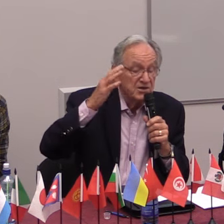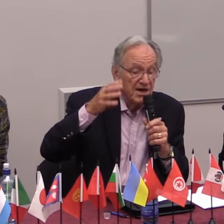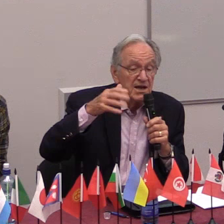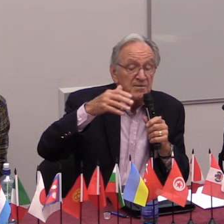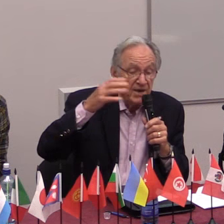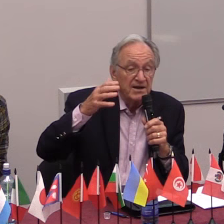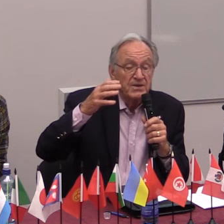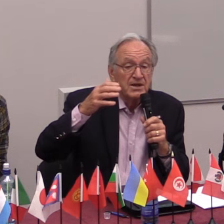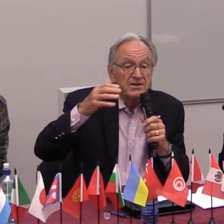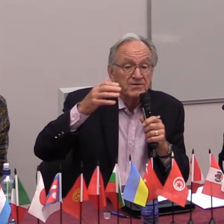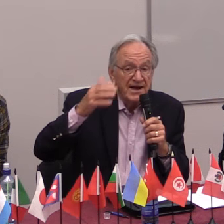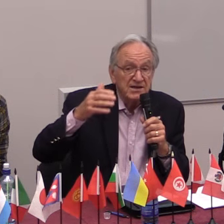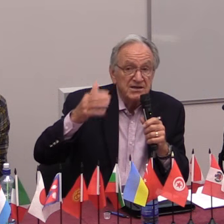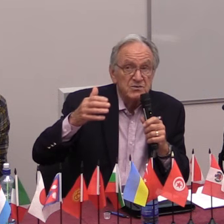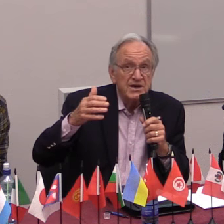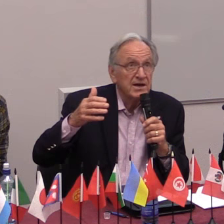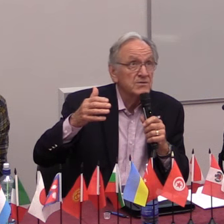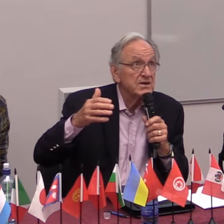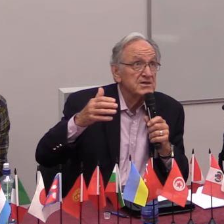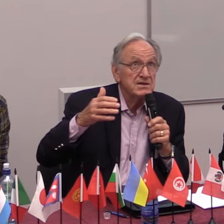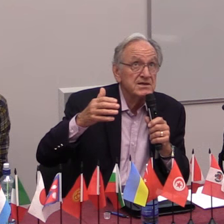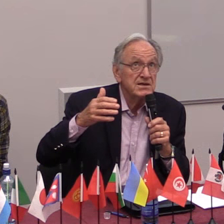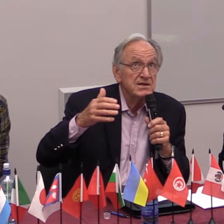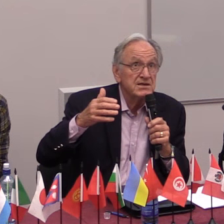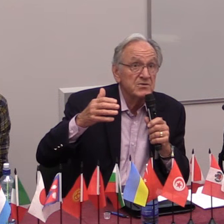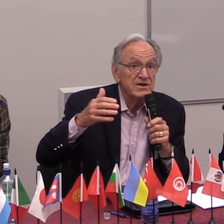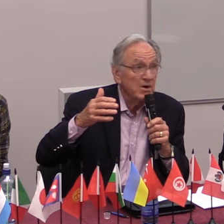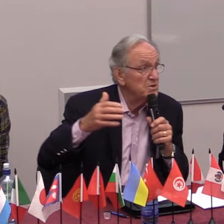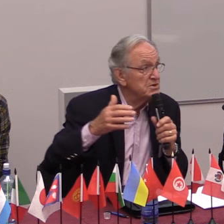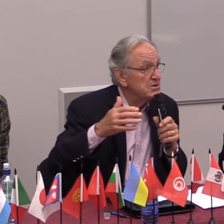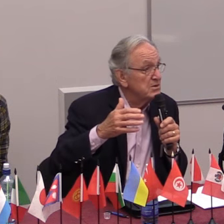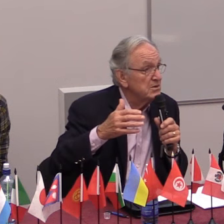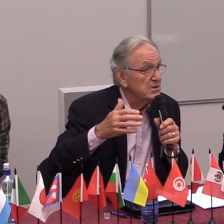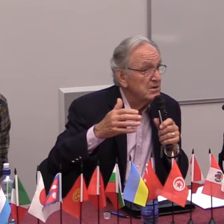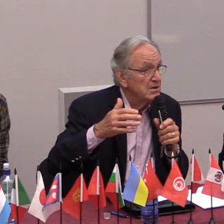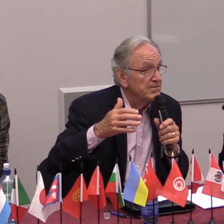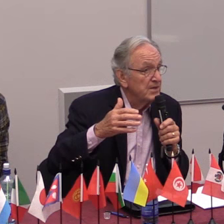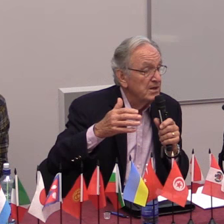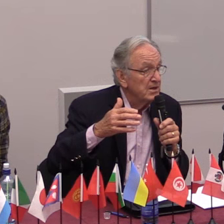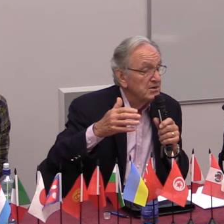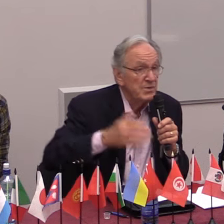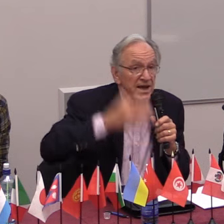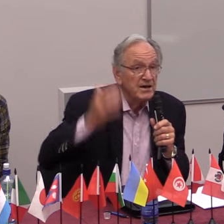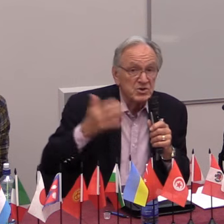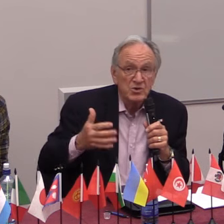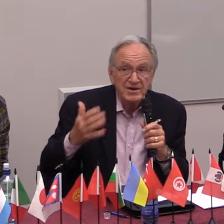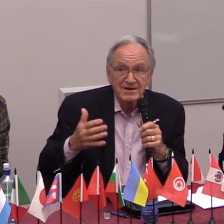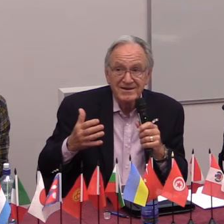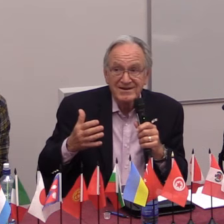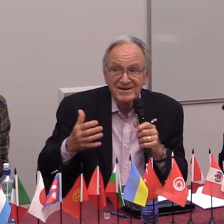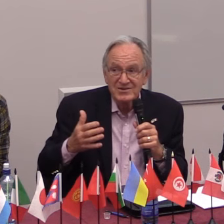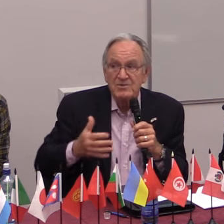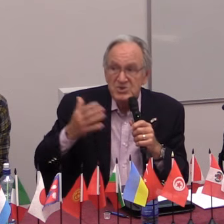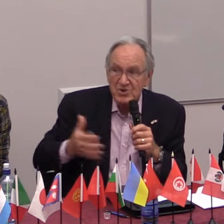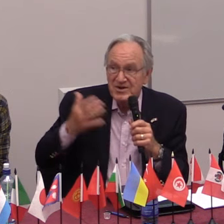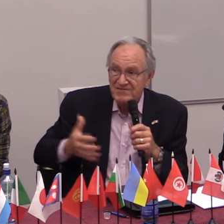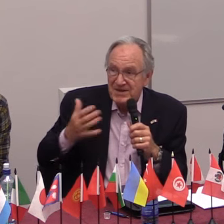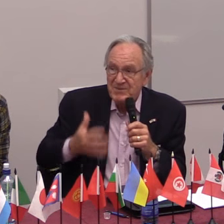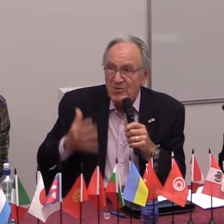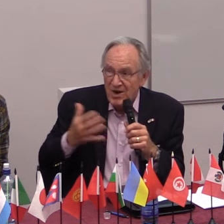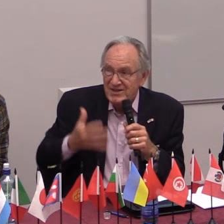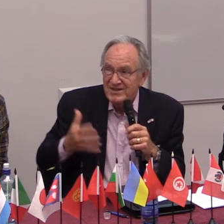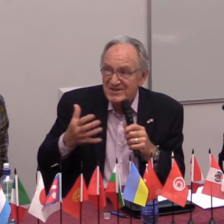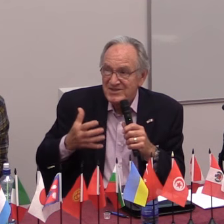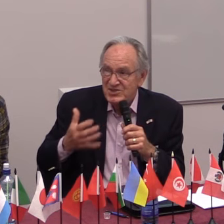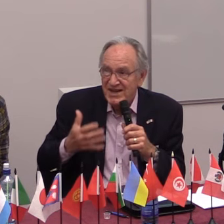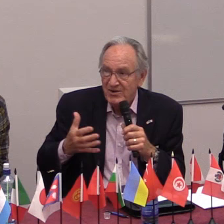But the fact is, we got 63 votes, so we had a majority, so a majority of people want to